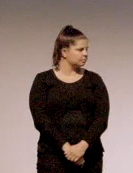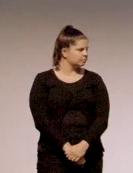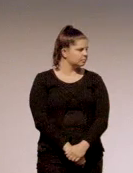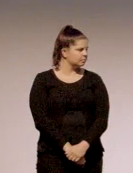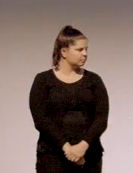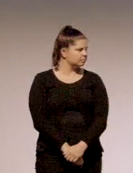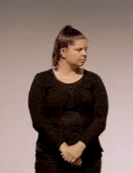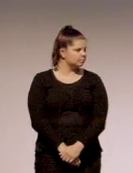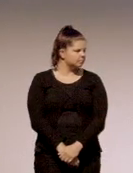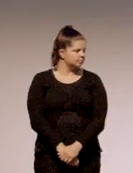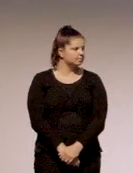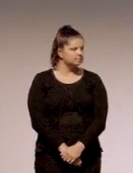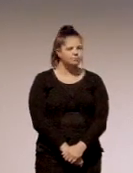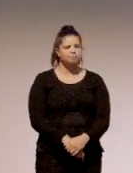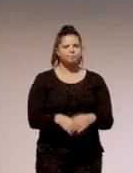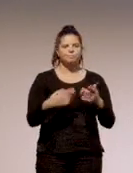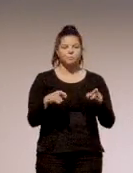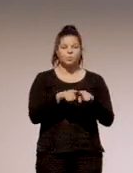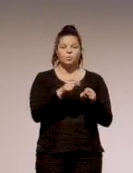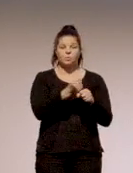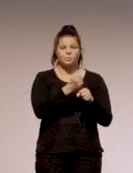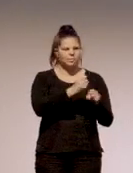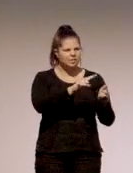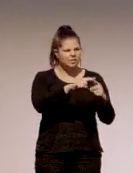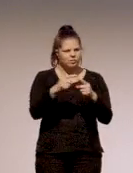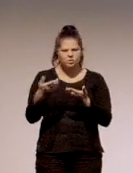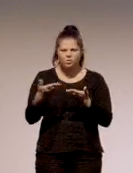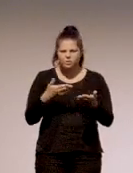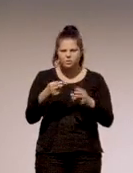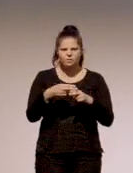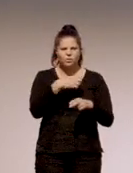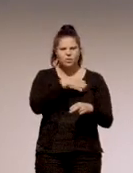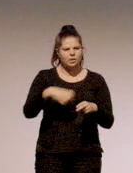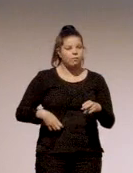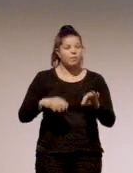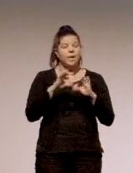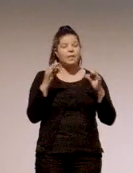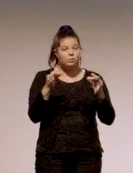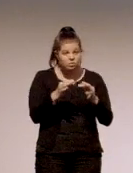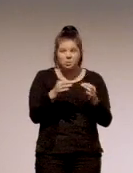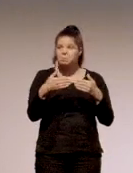We also created a range of services for government agencies and the broader sector to take advantage of including our accessibility